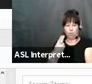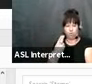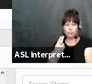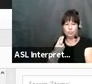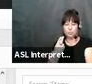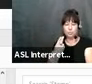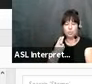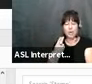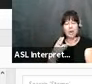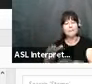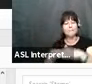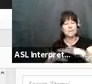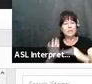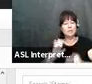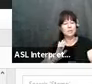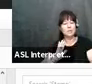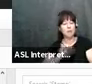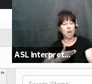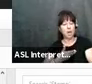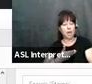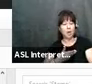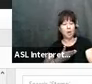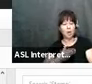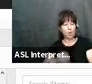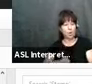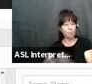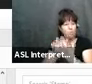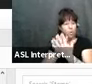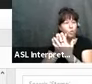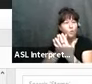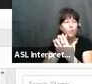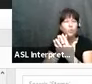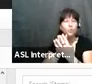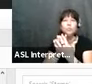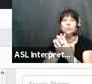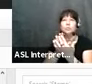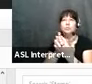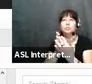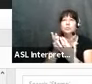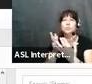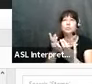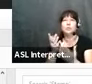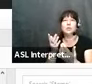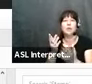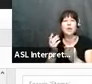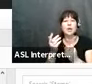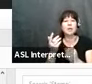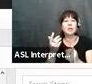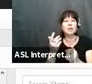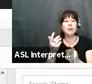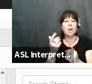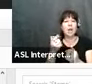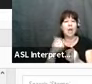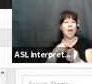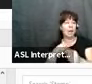our our approach, you know, based on the fact that I've done a lot of work in tuberculosis, which is very